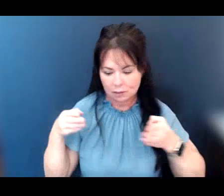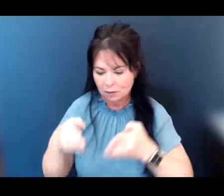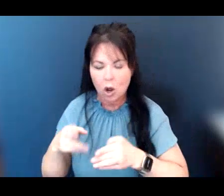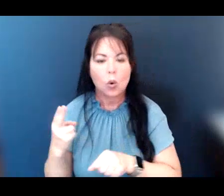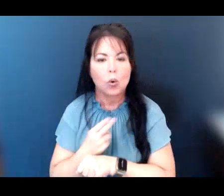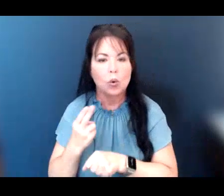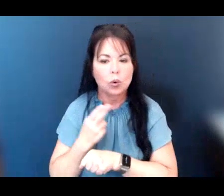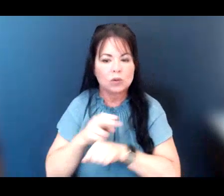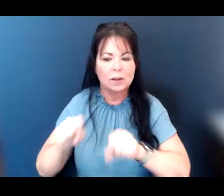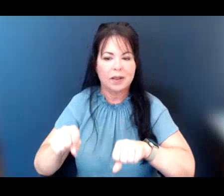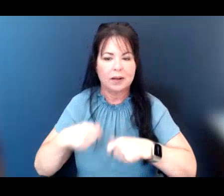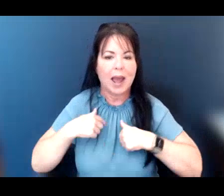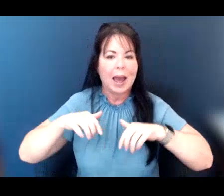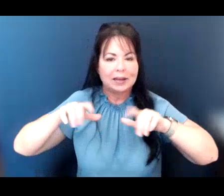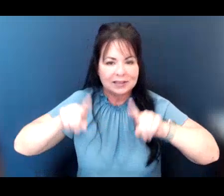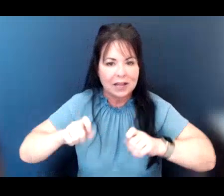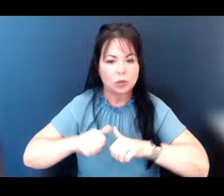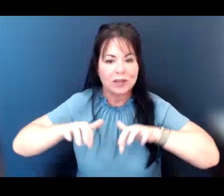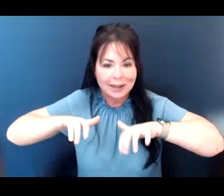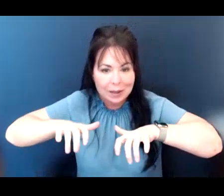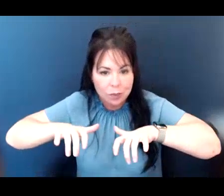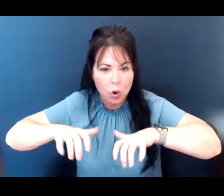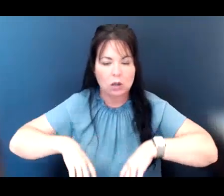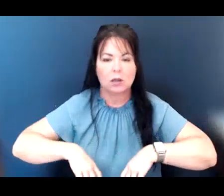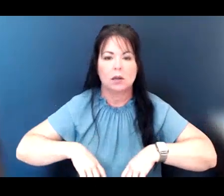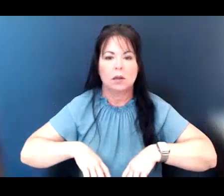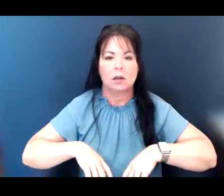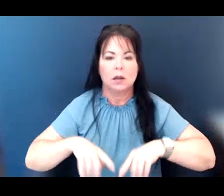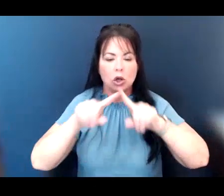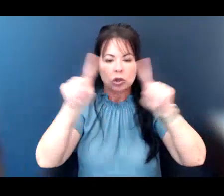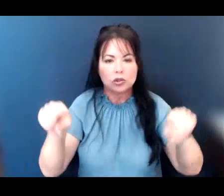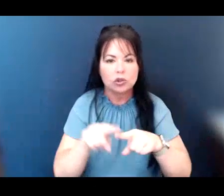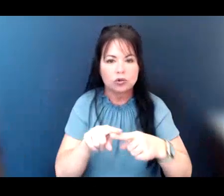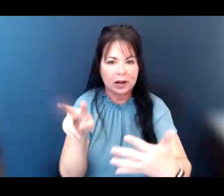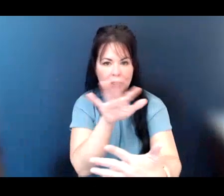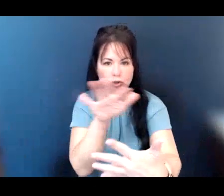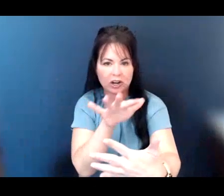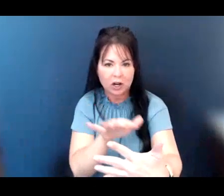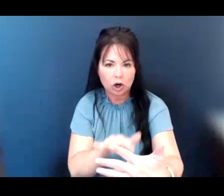I test with a screen reader. And then I zoom, make sure everything's functioning properly and still announces properly,